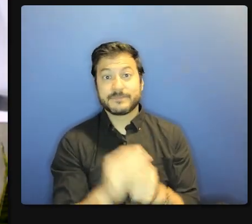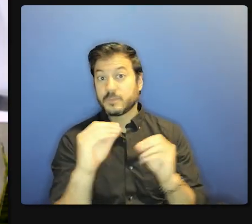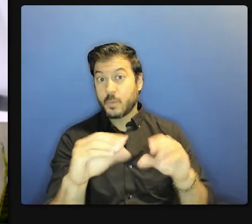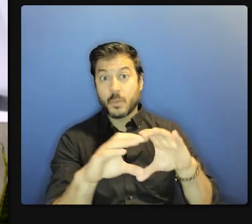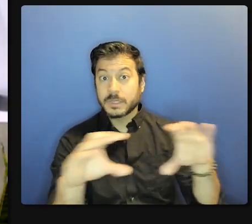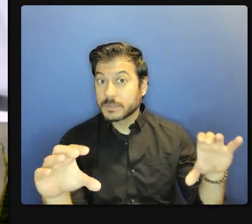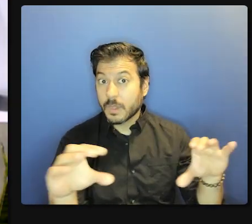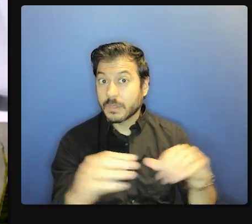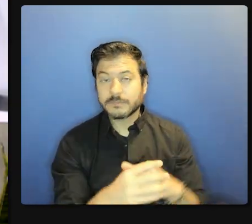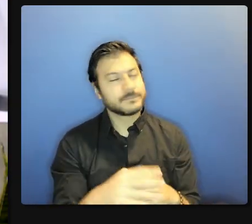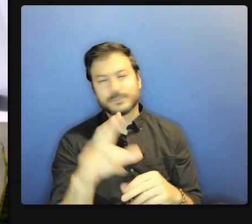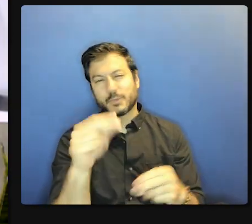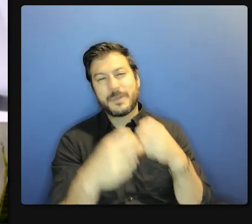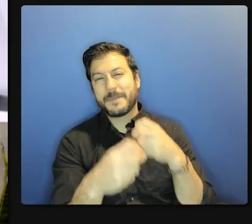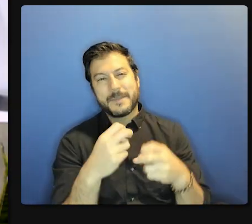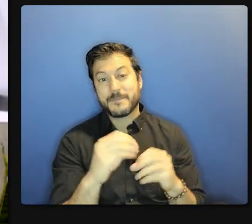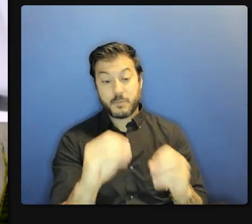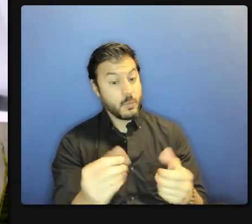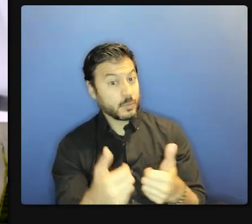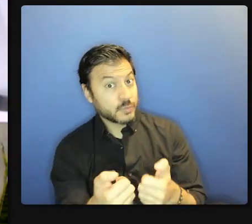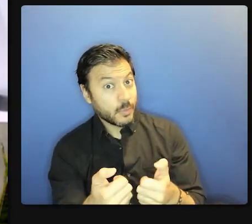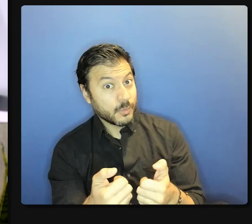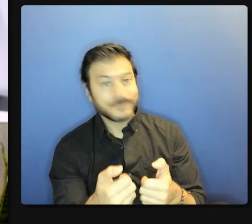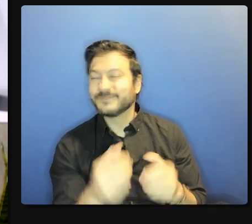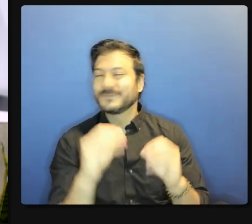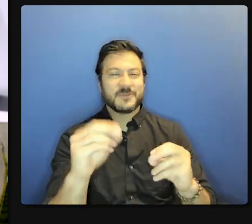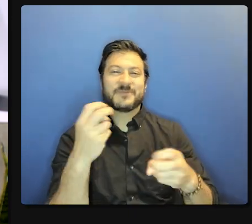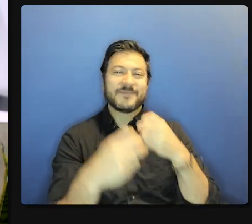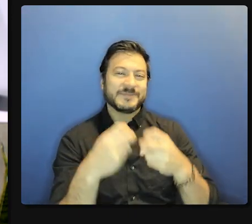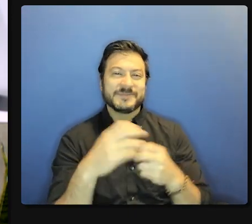No console? No problem! No controller? No problem!